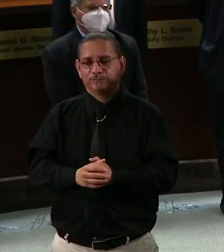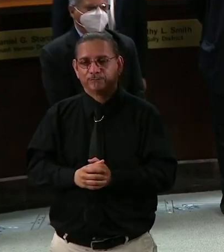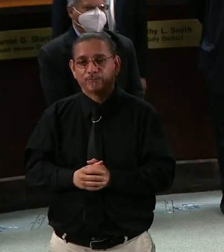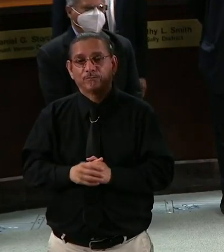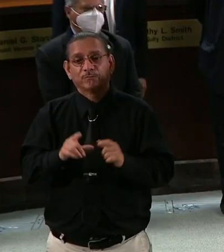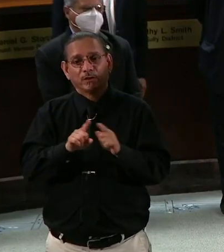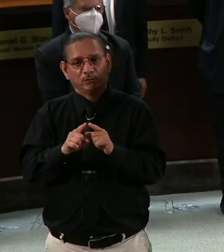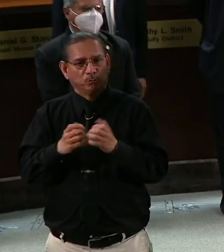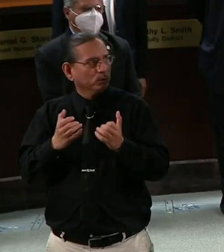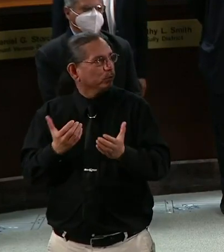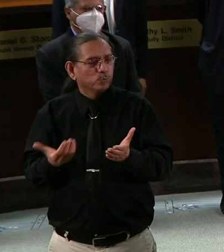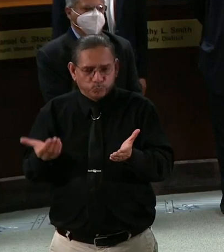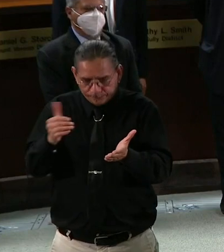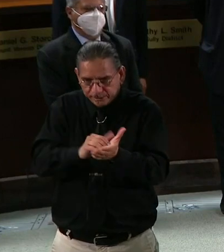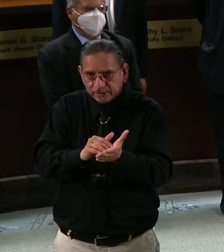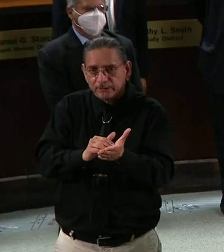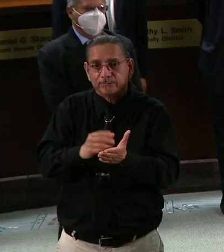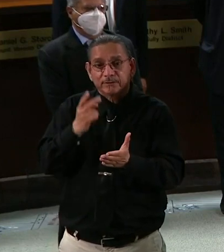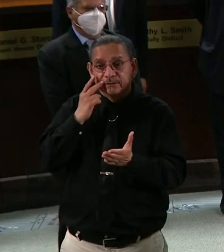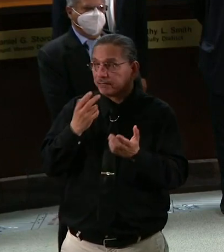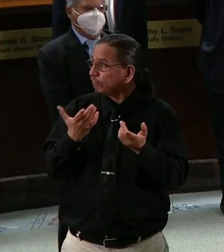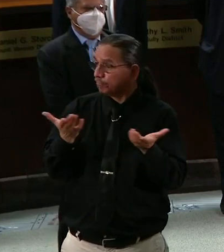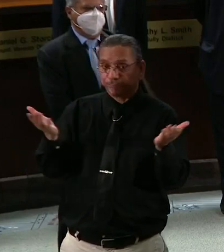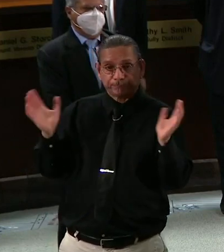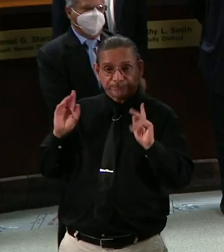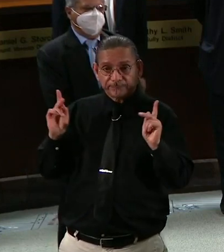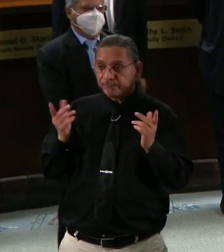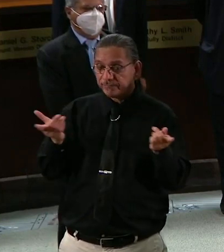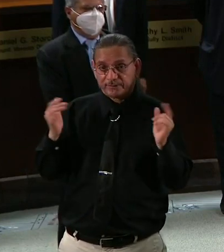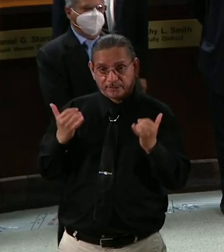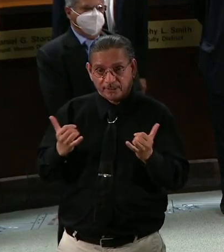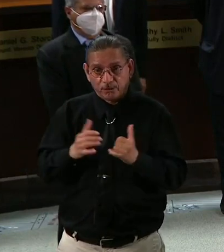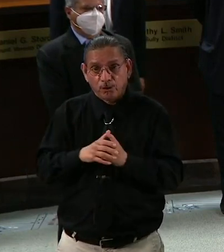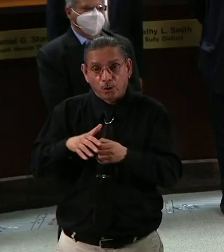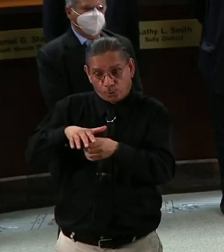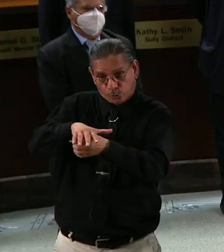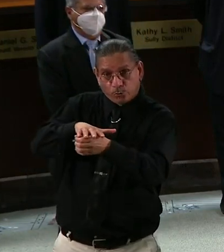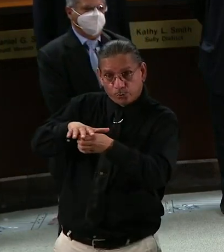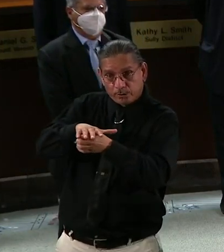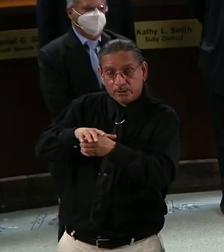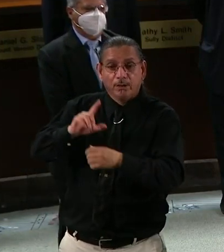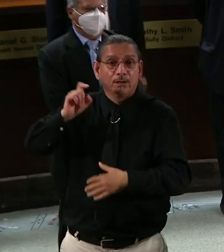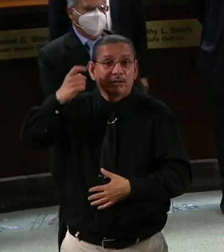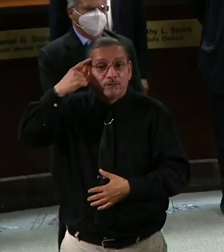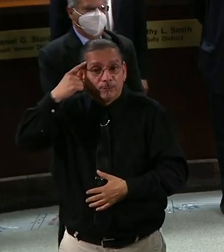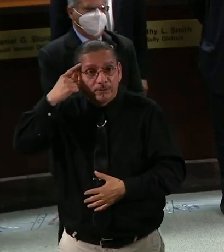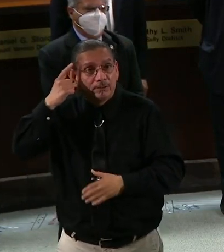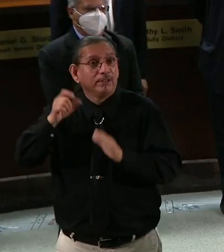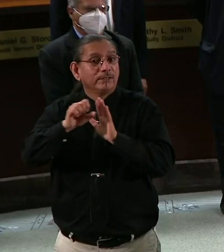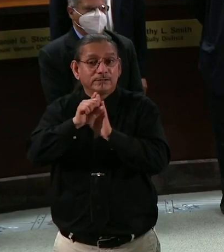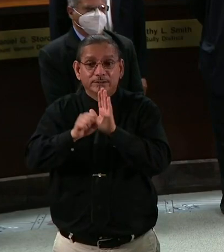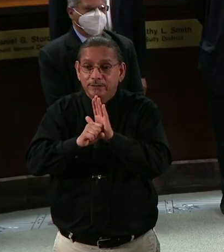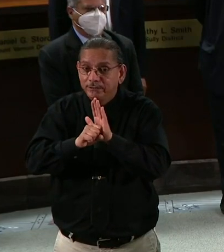FOR HAVING US. AND I'D ALSO LIKE TO REITERATE- YOU SEE OF